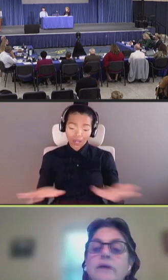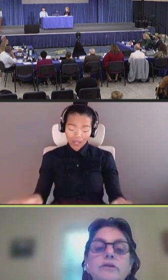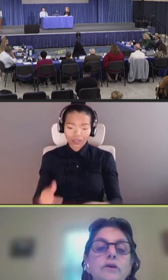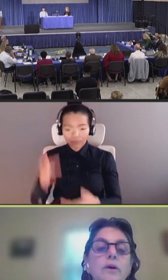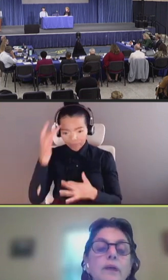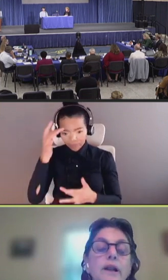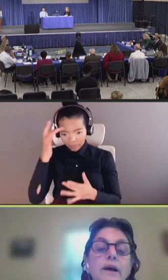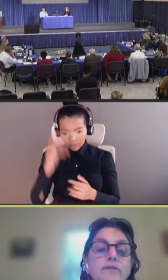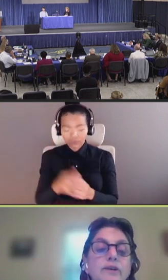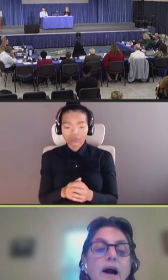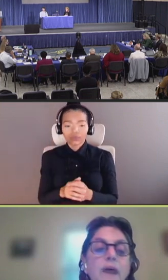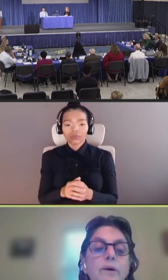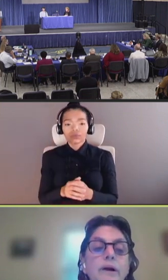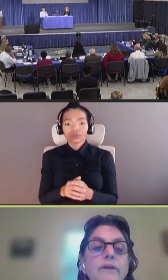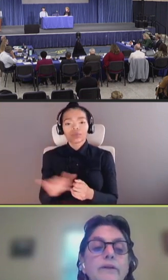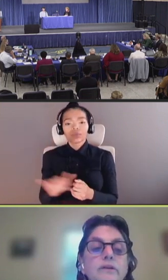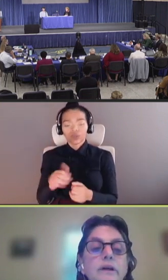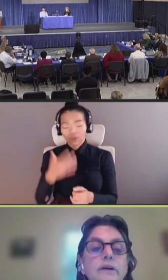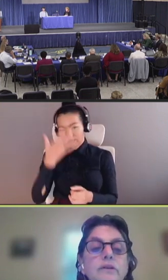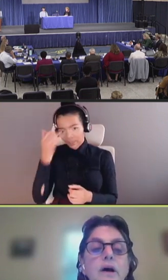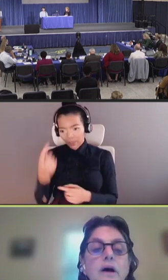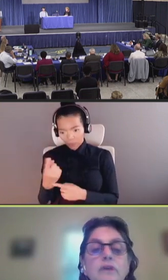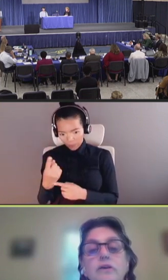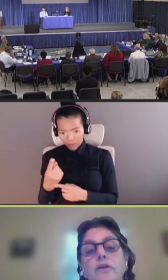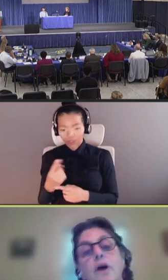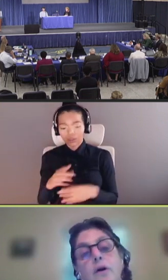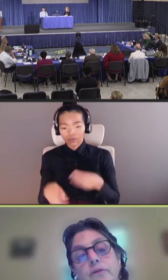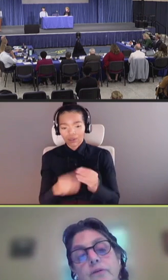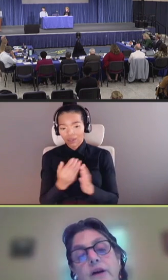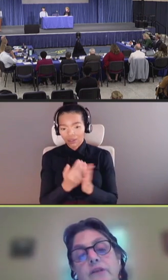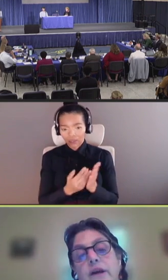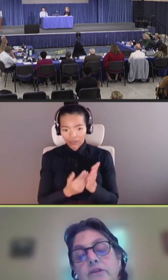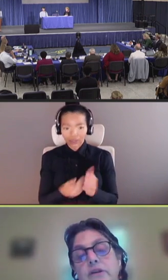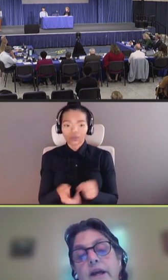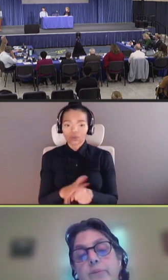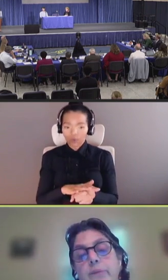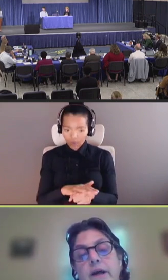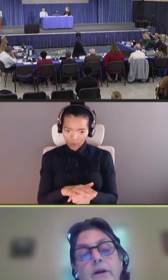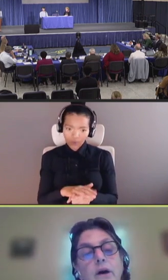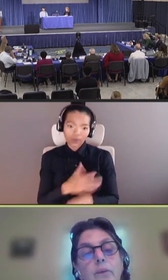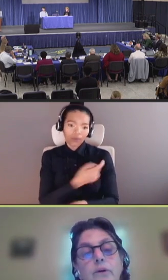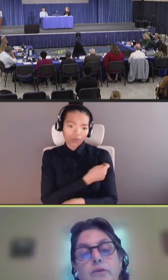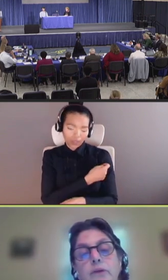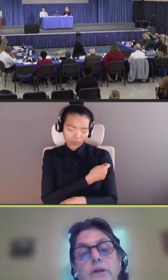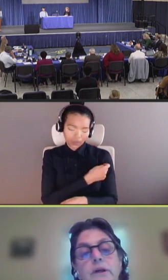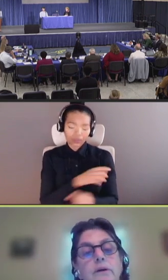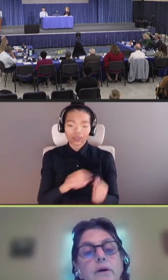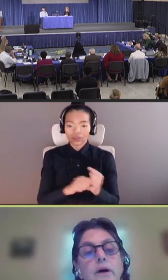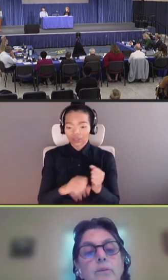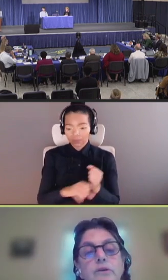so -- and I even forgot one on this list. So, the COVID vaccination campaign, which really -- was